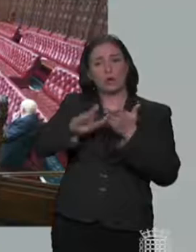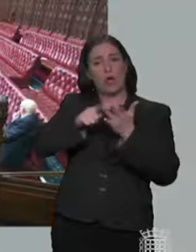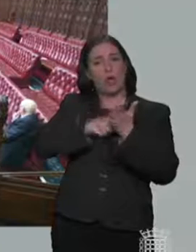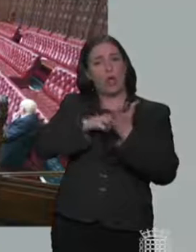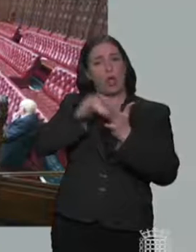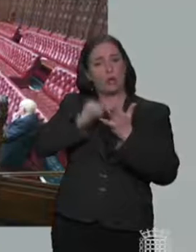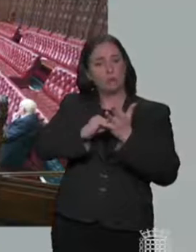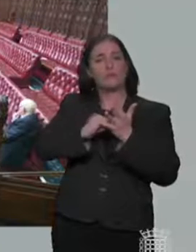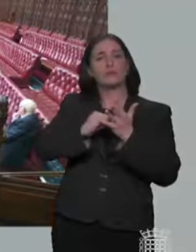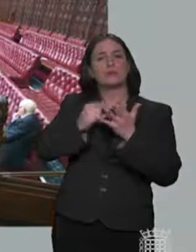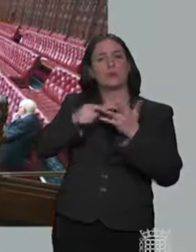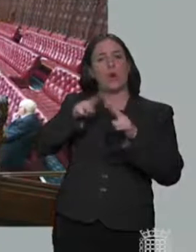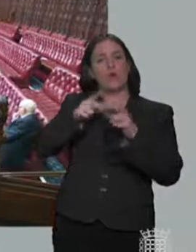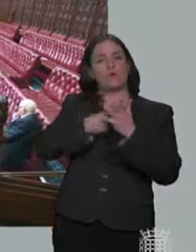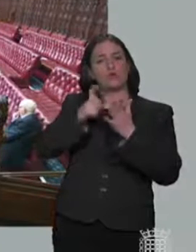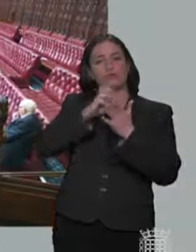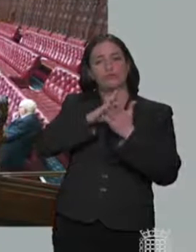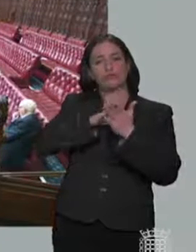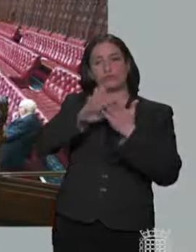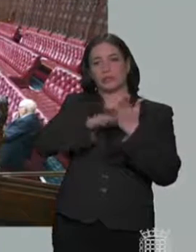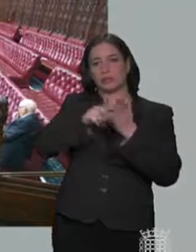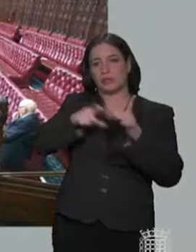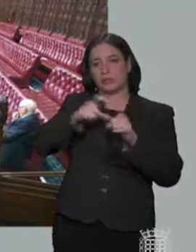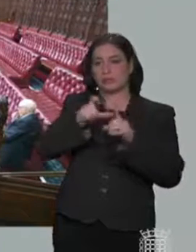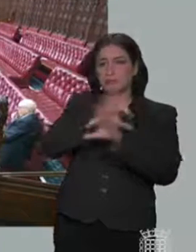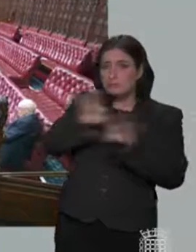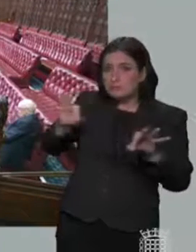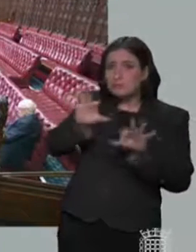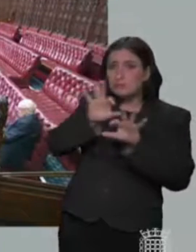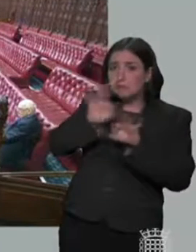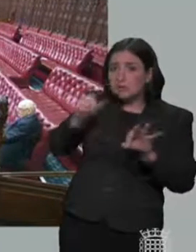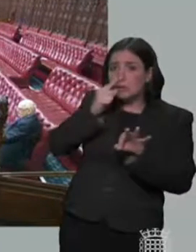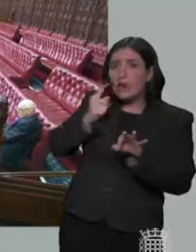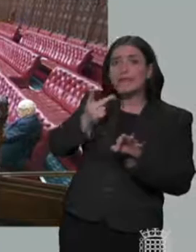my lords i beg to move that this bill be now read a second time